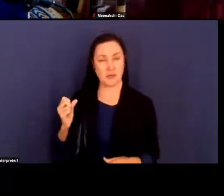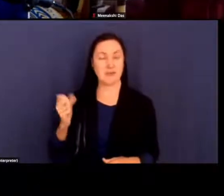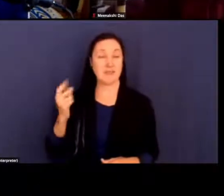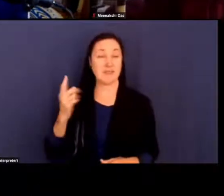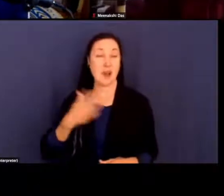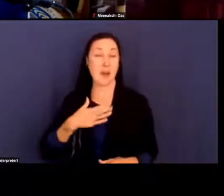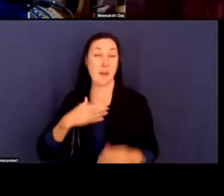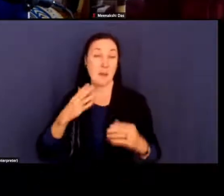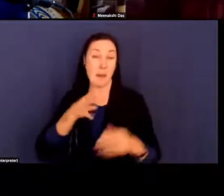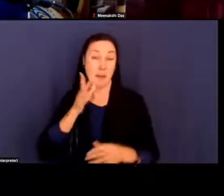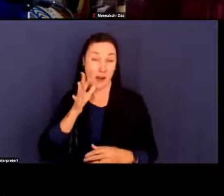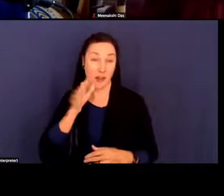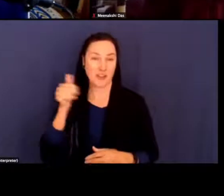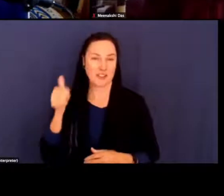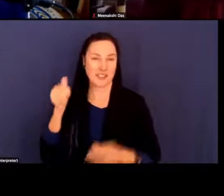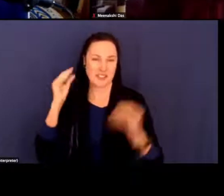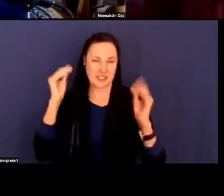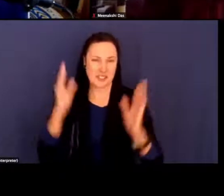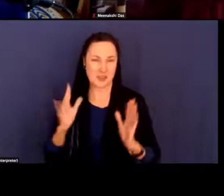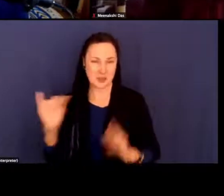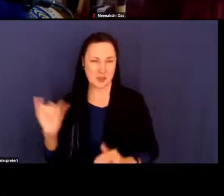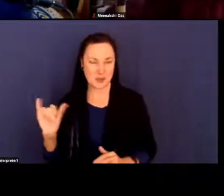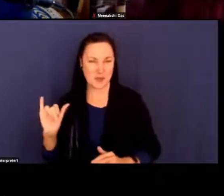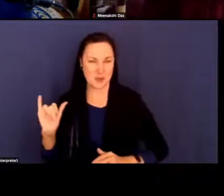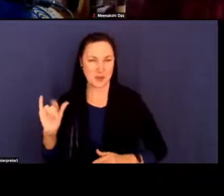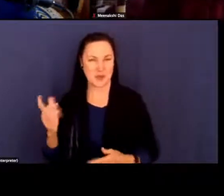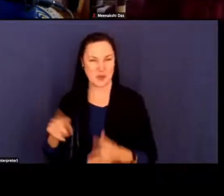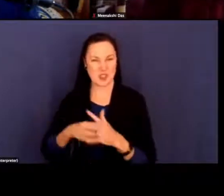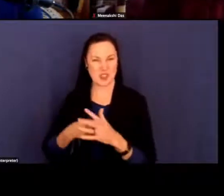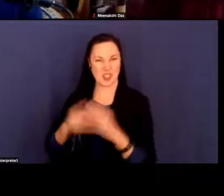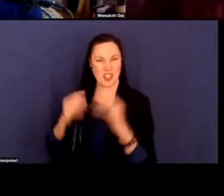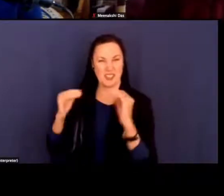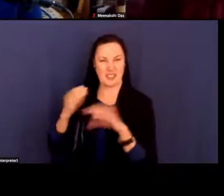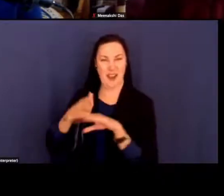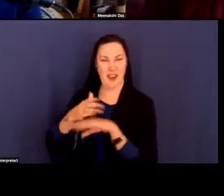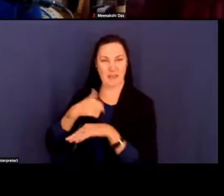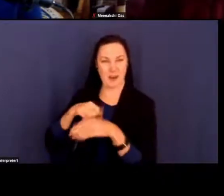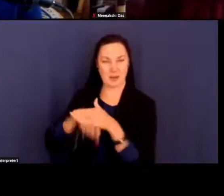actually took on that career after I was born so I think she was able to help me advocate